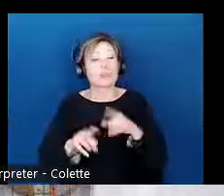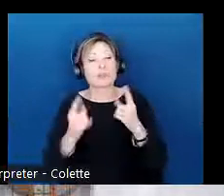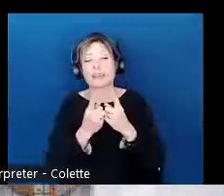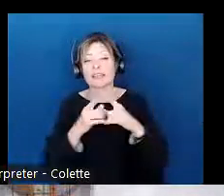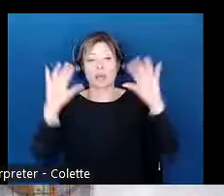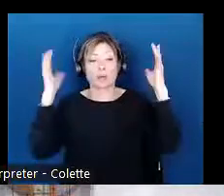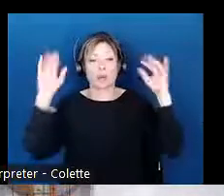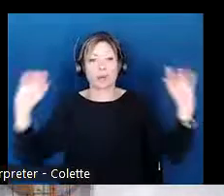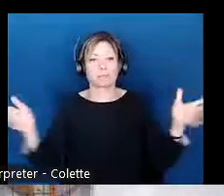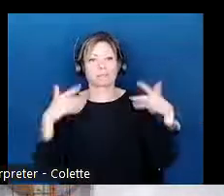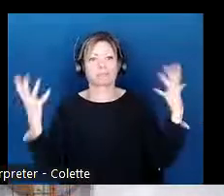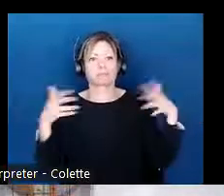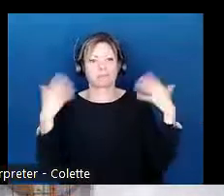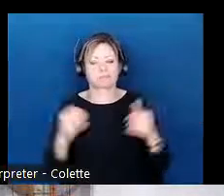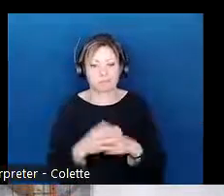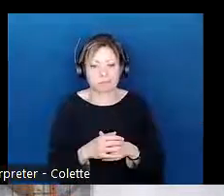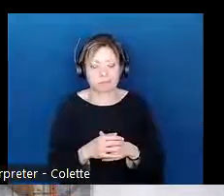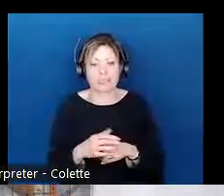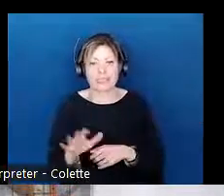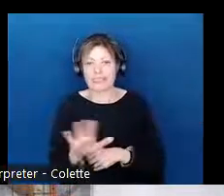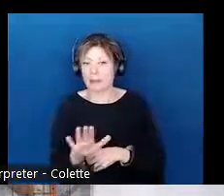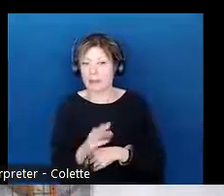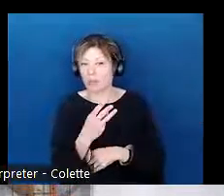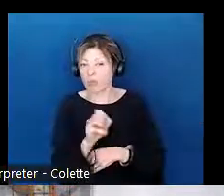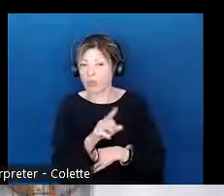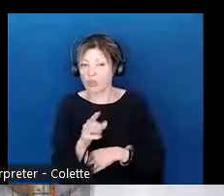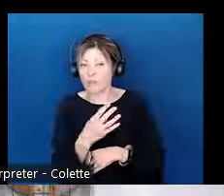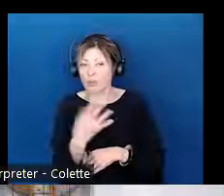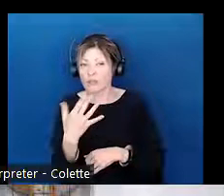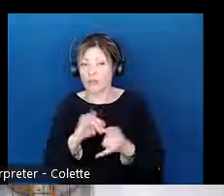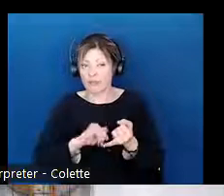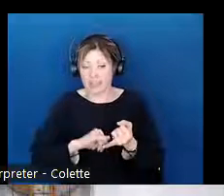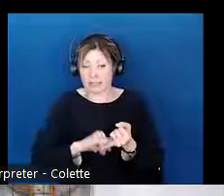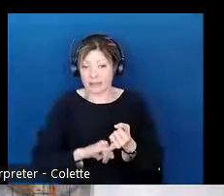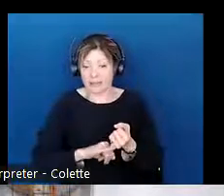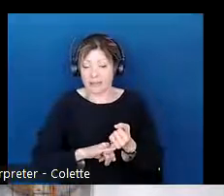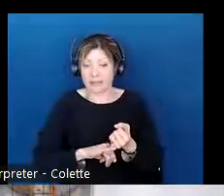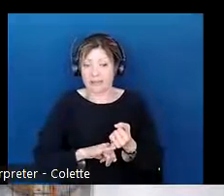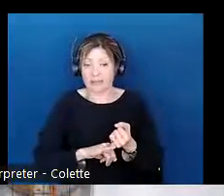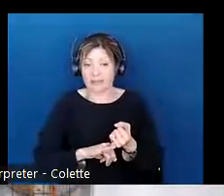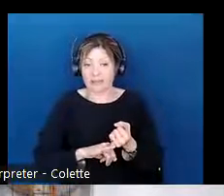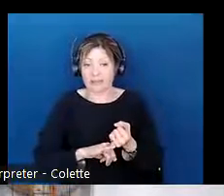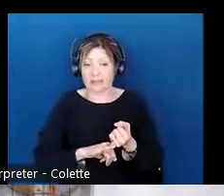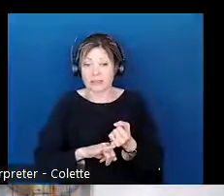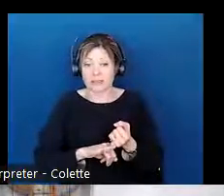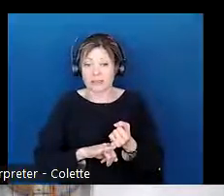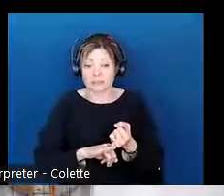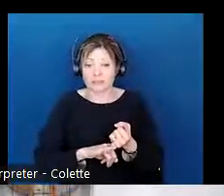we look at the view it's about 30 45 seconds long so I'll just sort of allow us we won't um Ali Ash